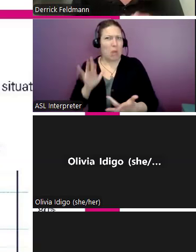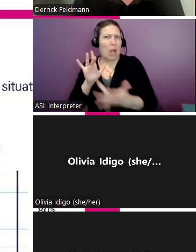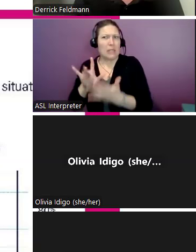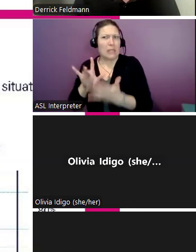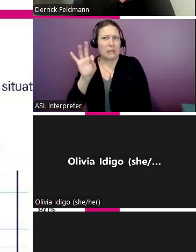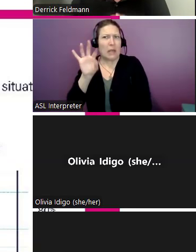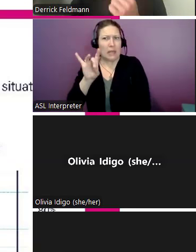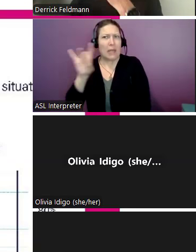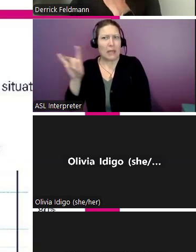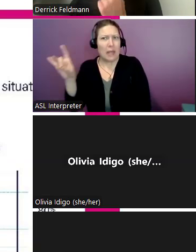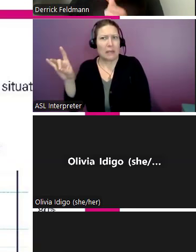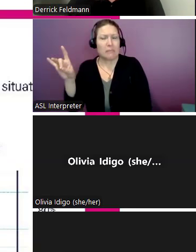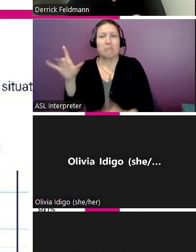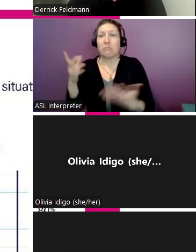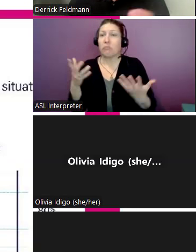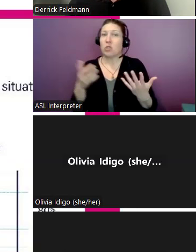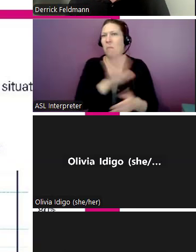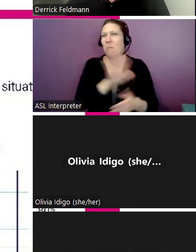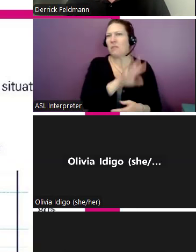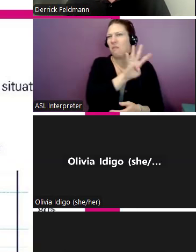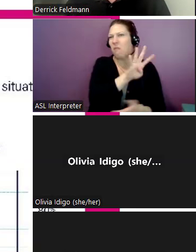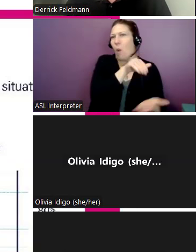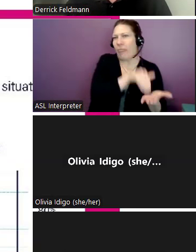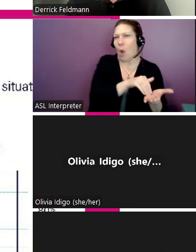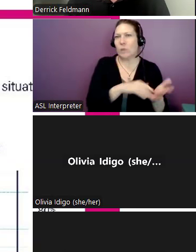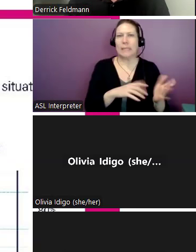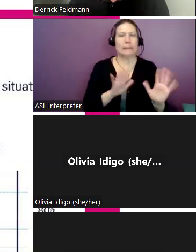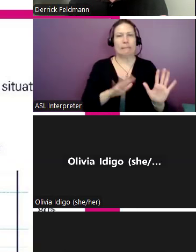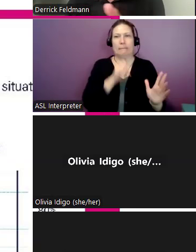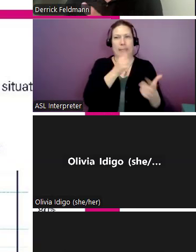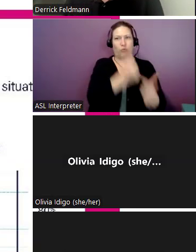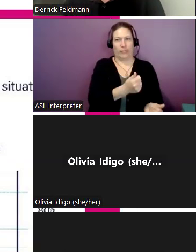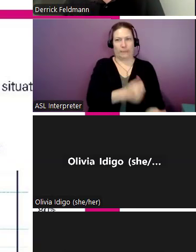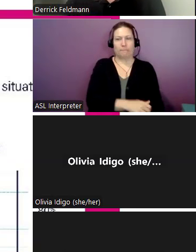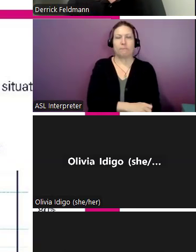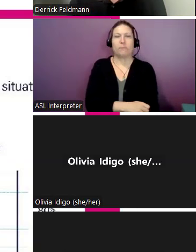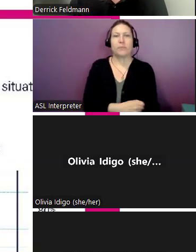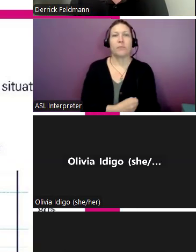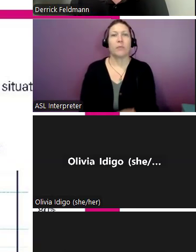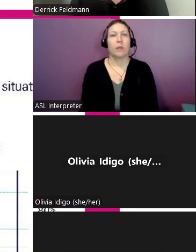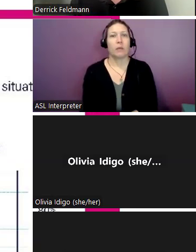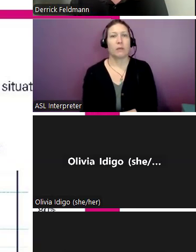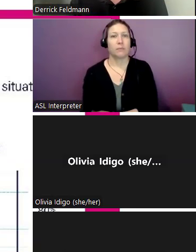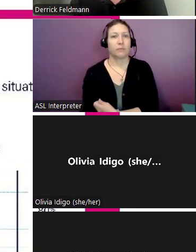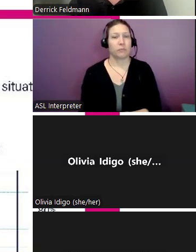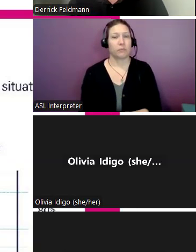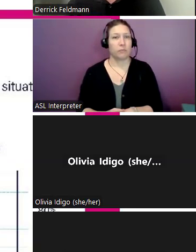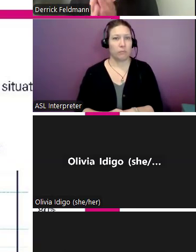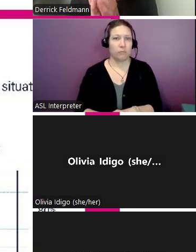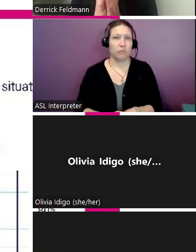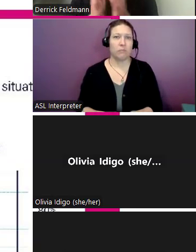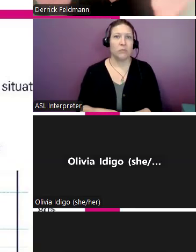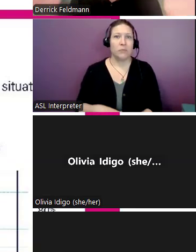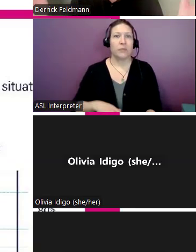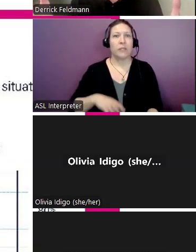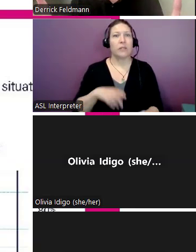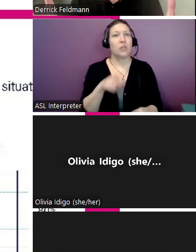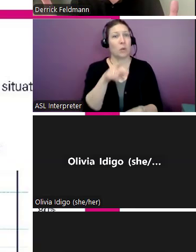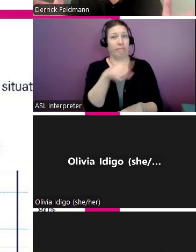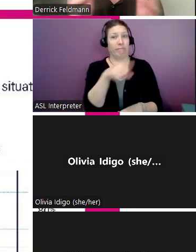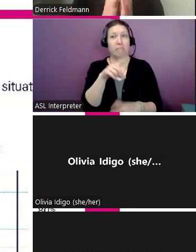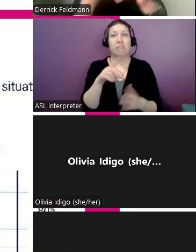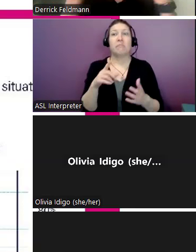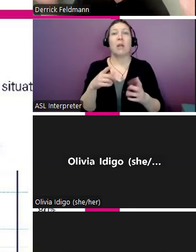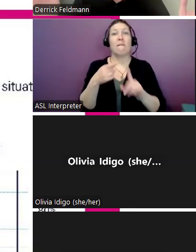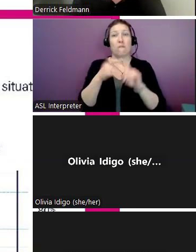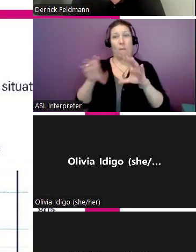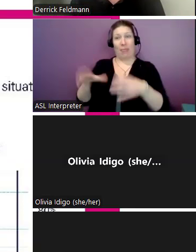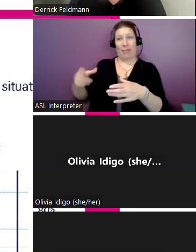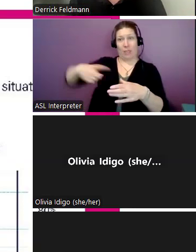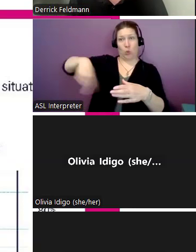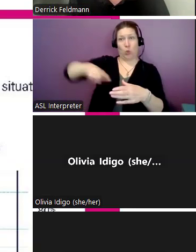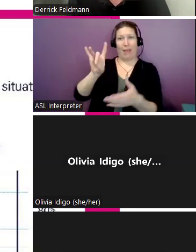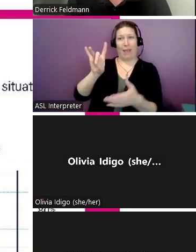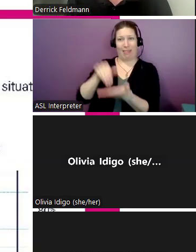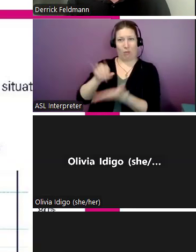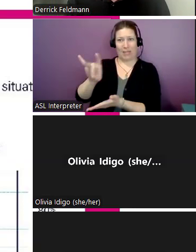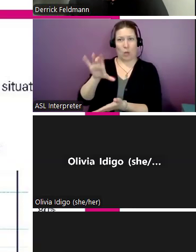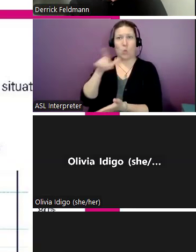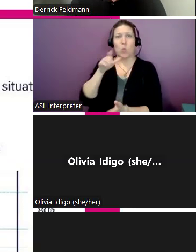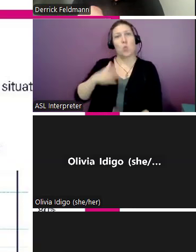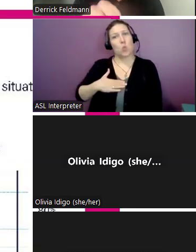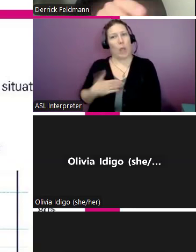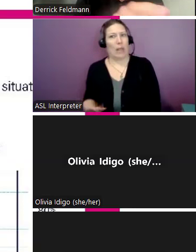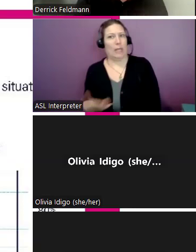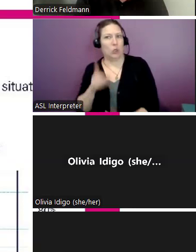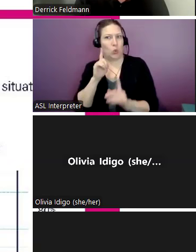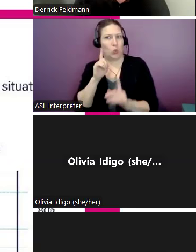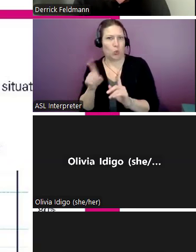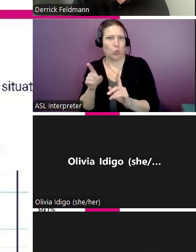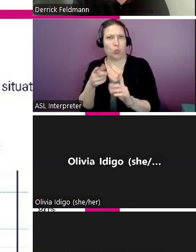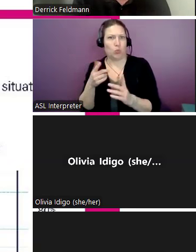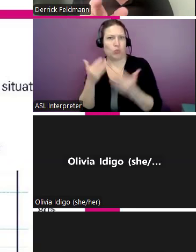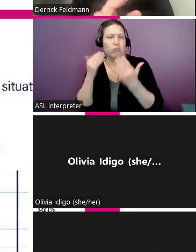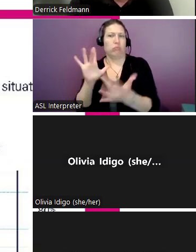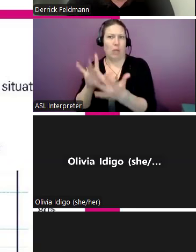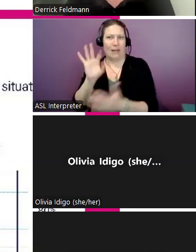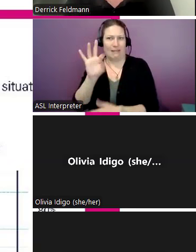So it was a pretty good overall population. And as you'll see here, there are some things that they sort of came up with, but these are folks that are most interested, not just everybody overall.